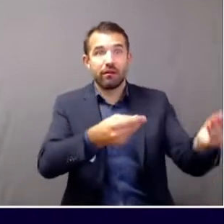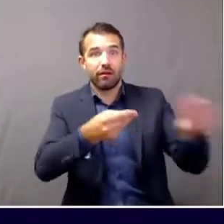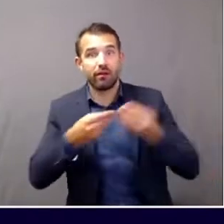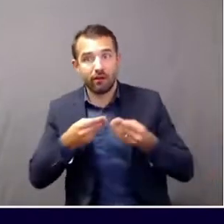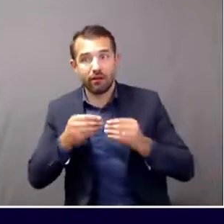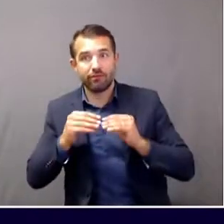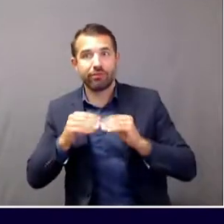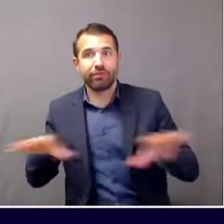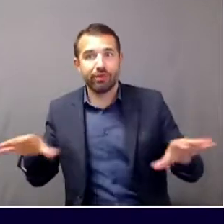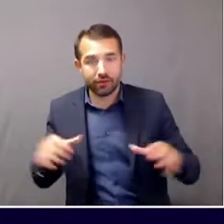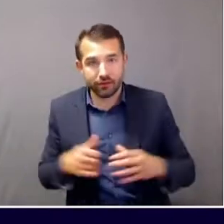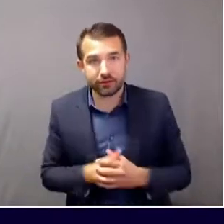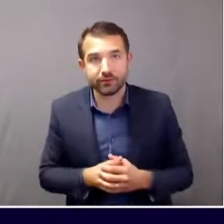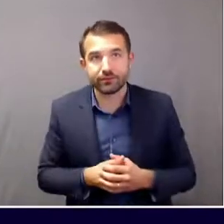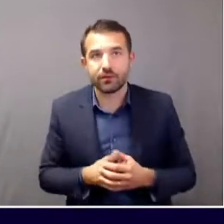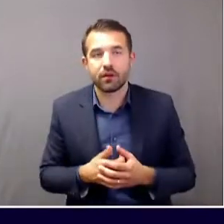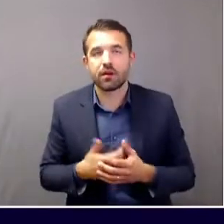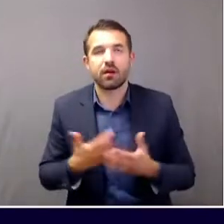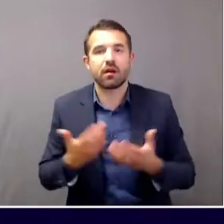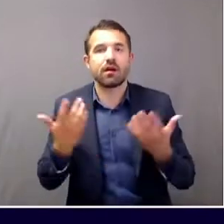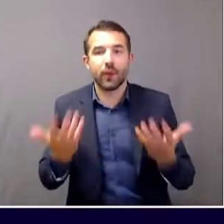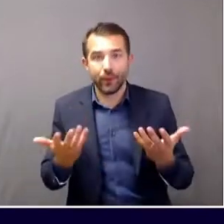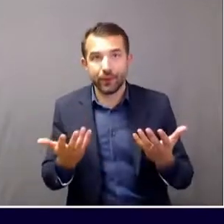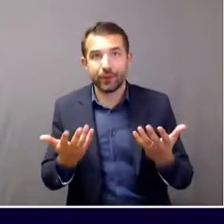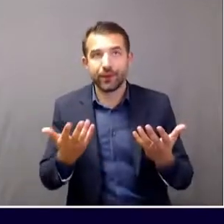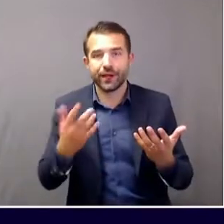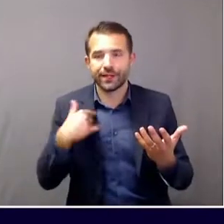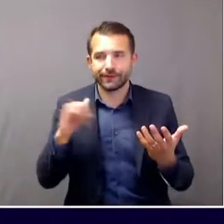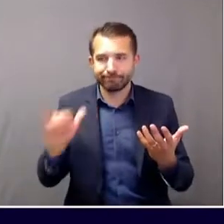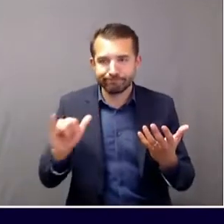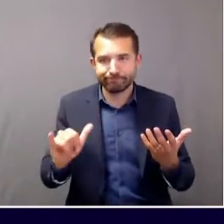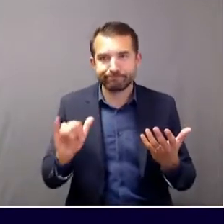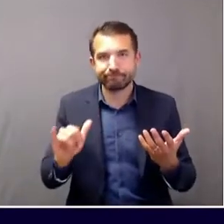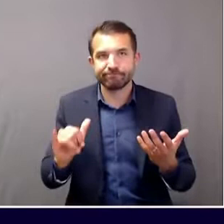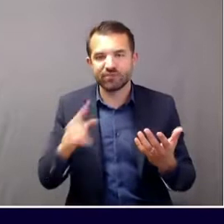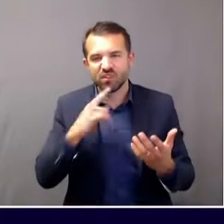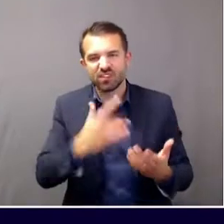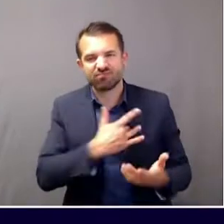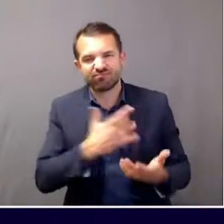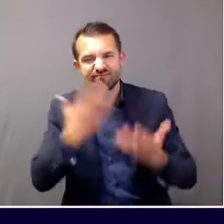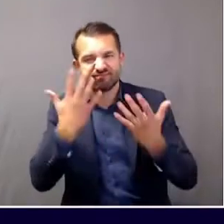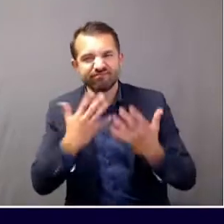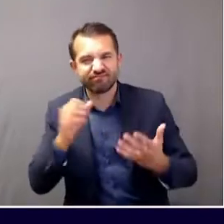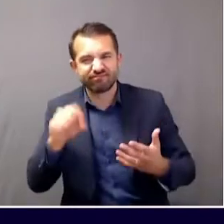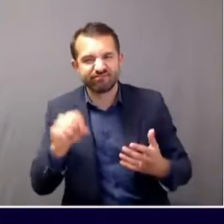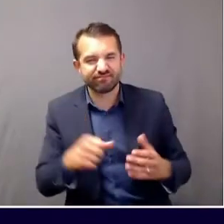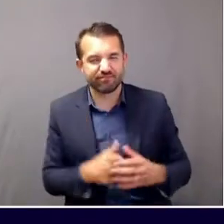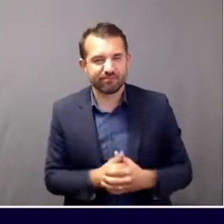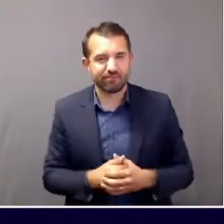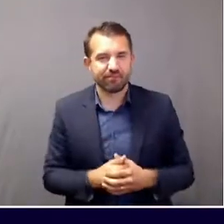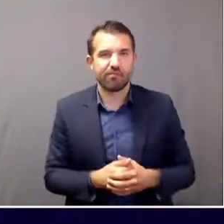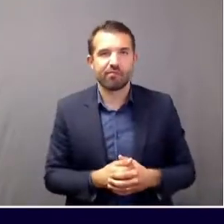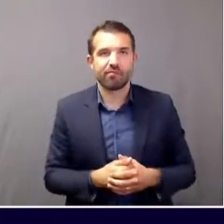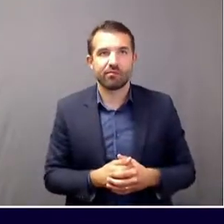a bad to me when I when I heard Dr